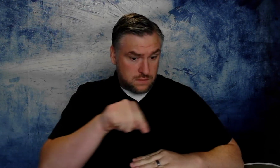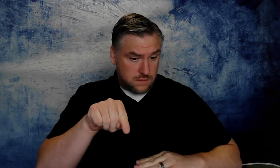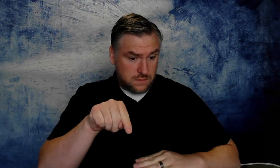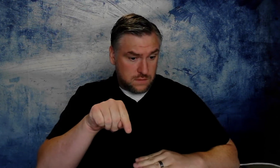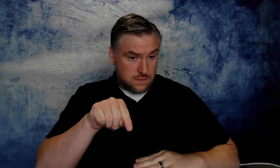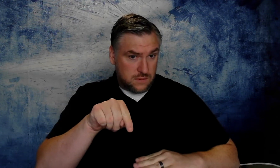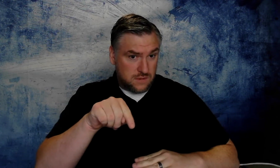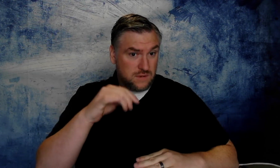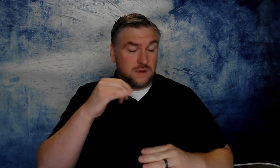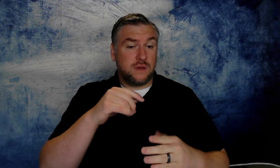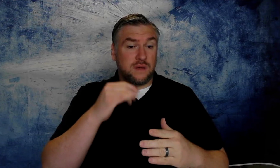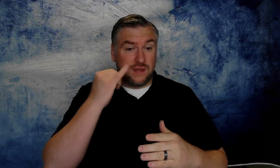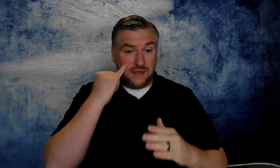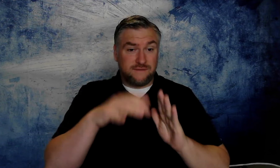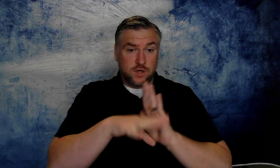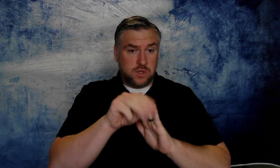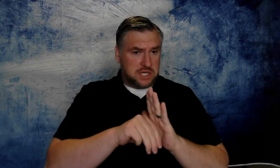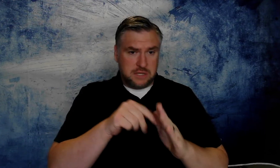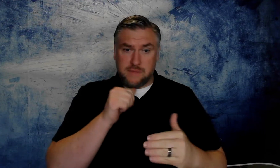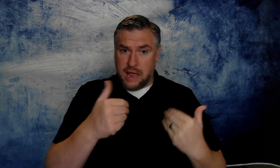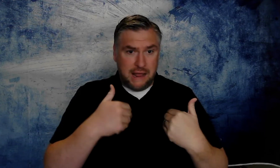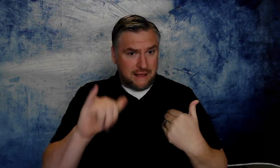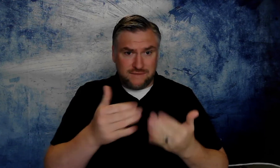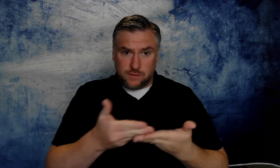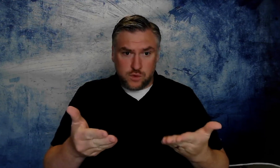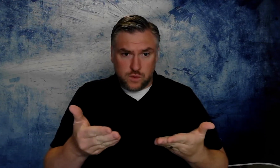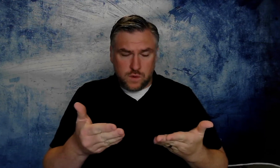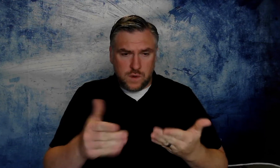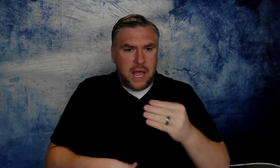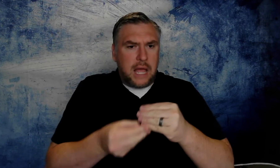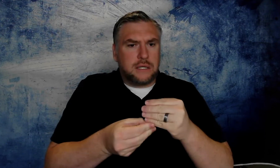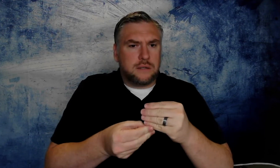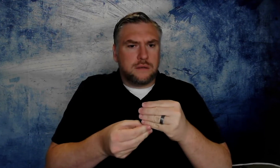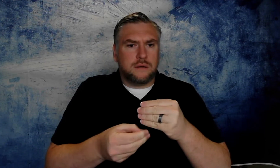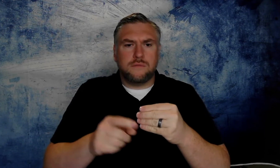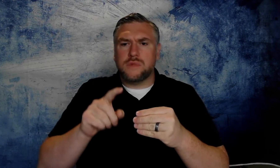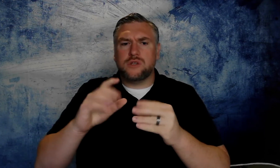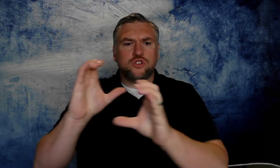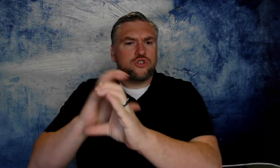my goals. Have I met them all? If the curriculum doesn't have that resource,